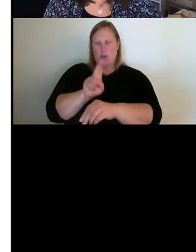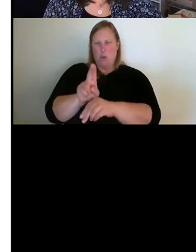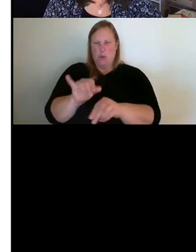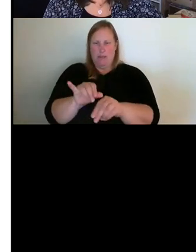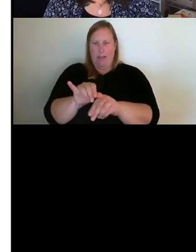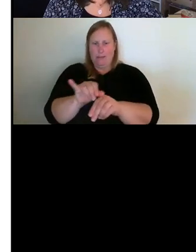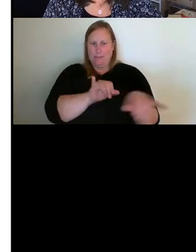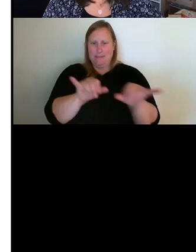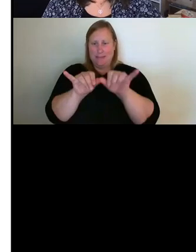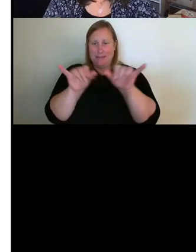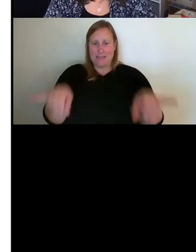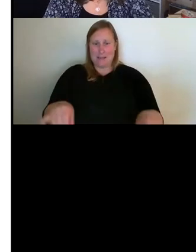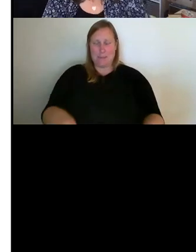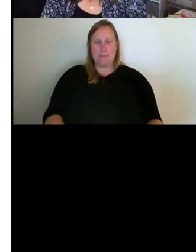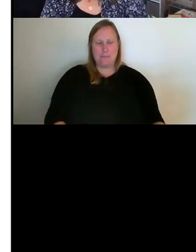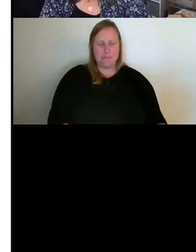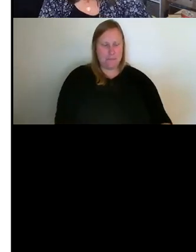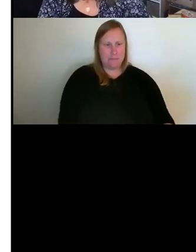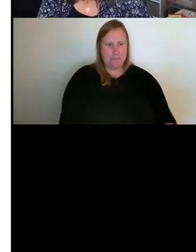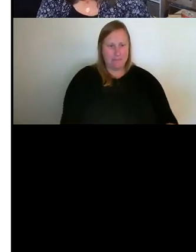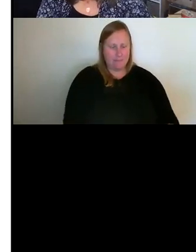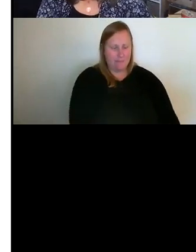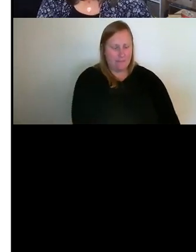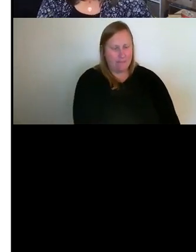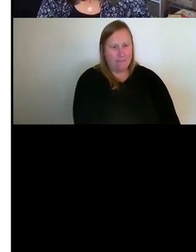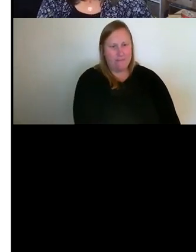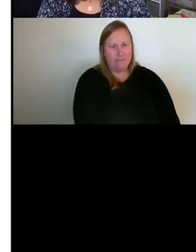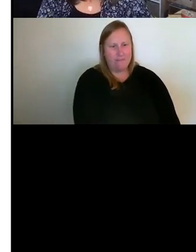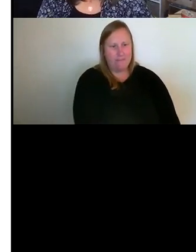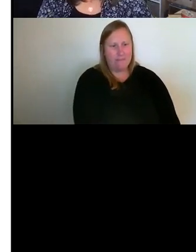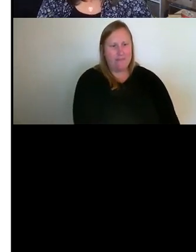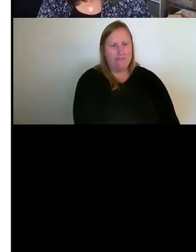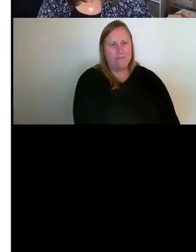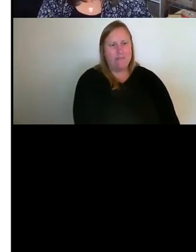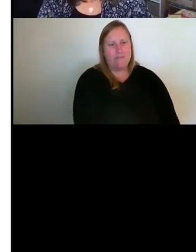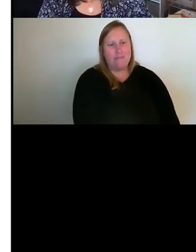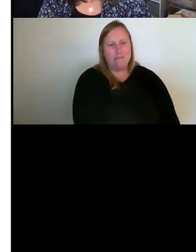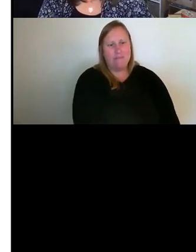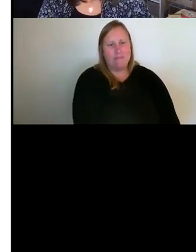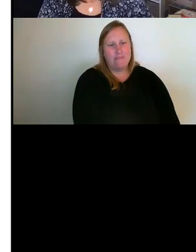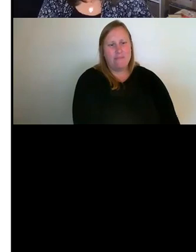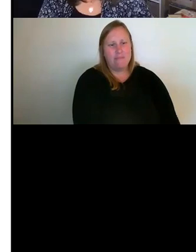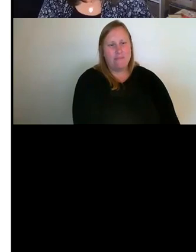Next slide. Now, this tool is dual purpose, which is one of